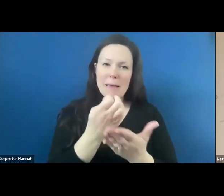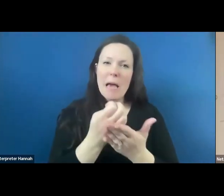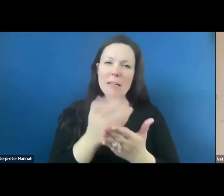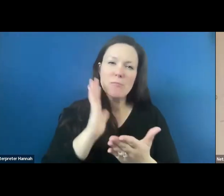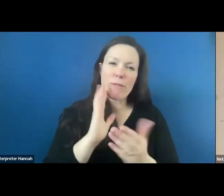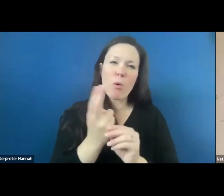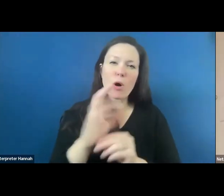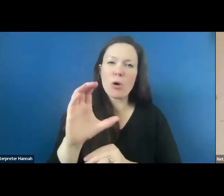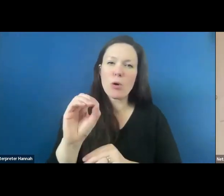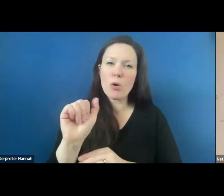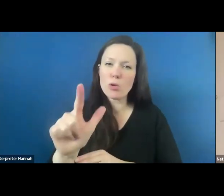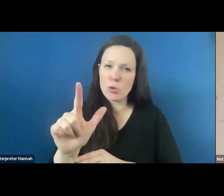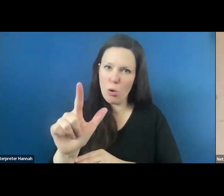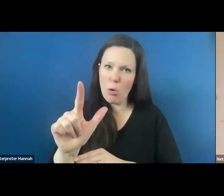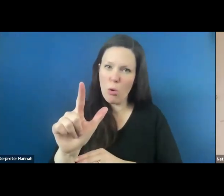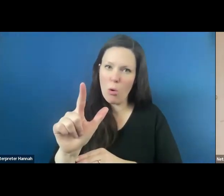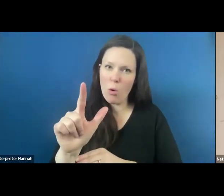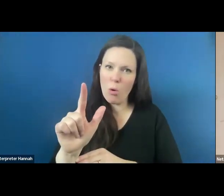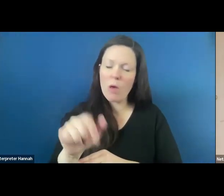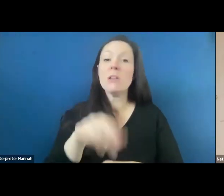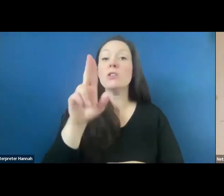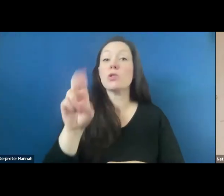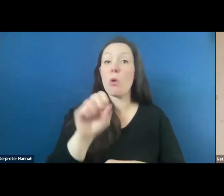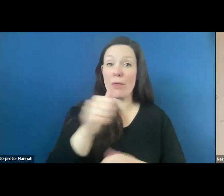military is still the only part of the U.S. government that's burning coal.